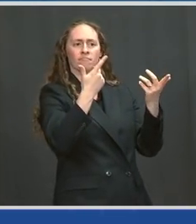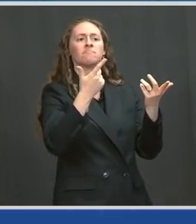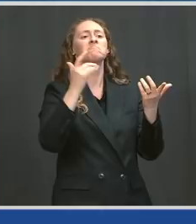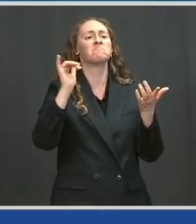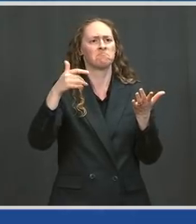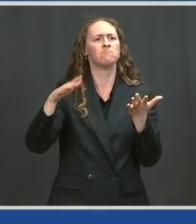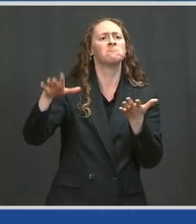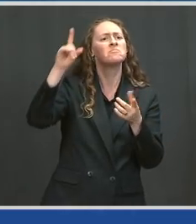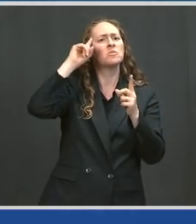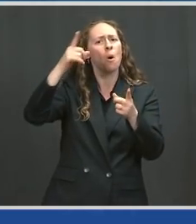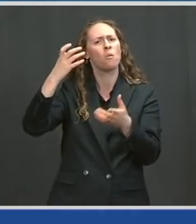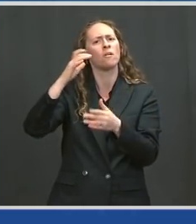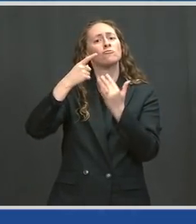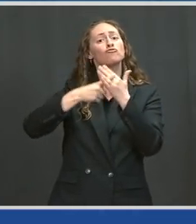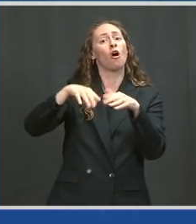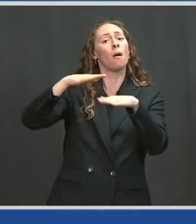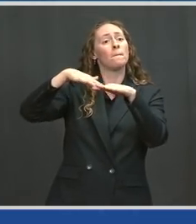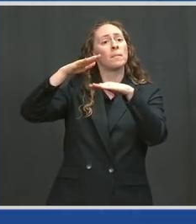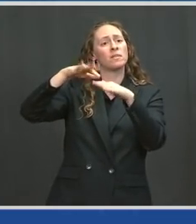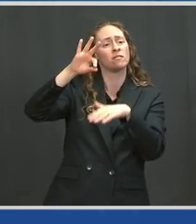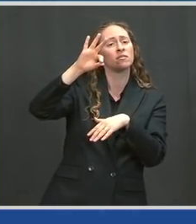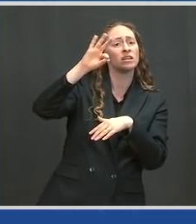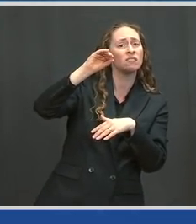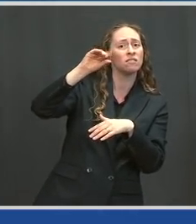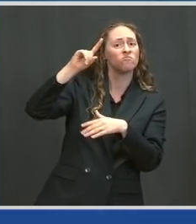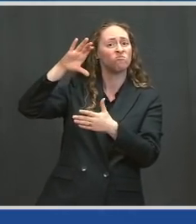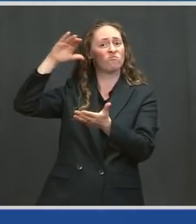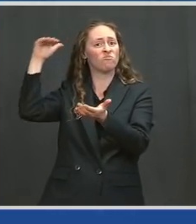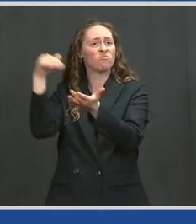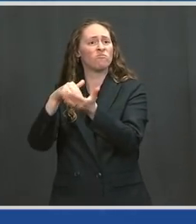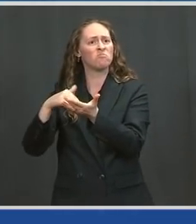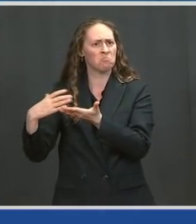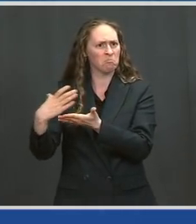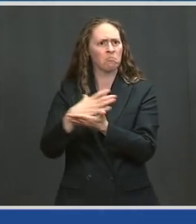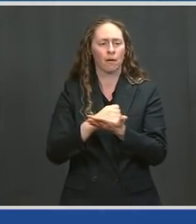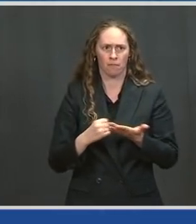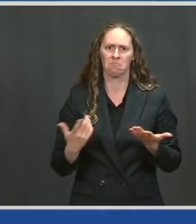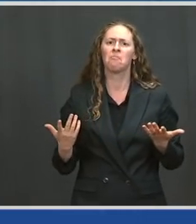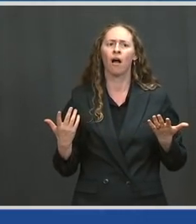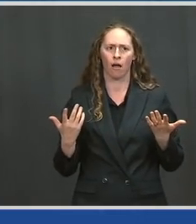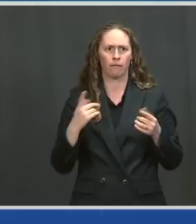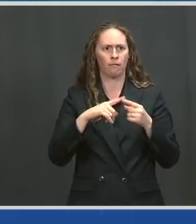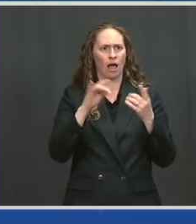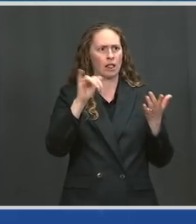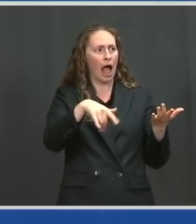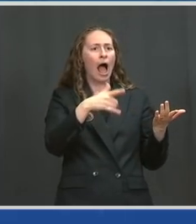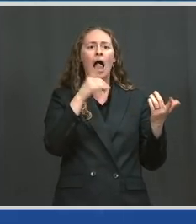But they don't have the money to provide and build those laboratories.